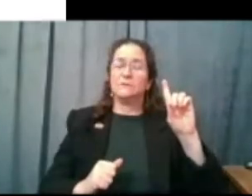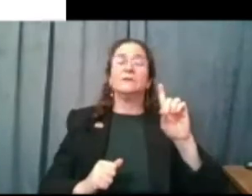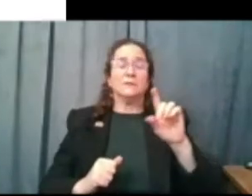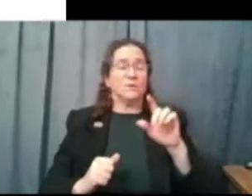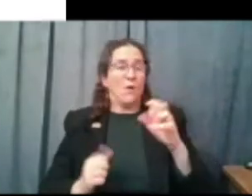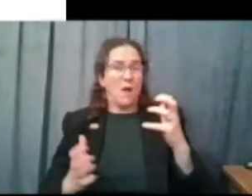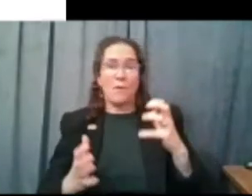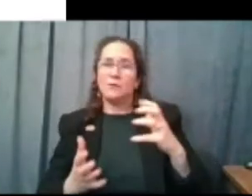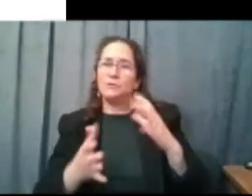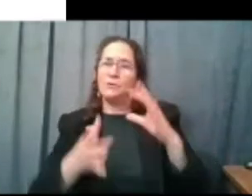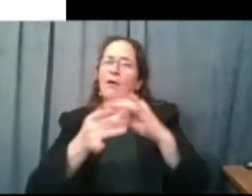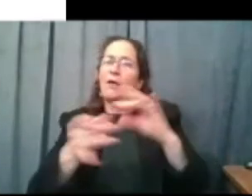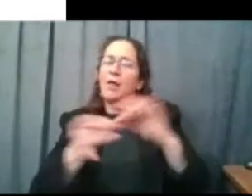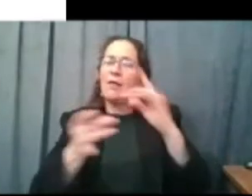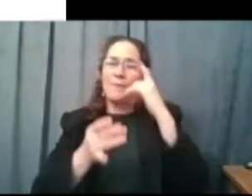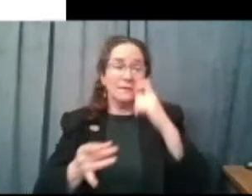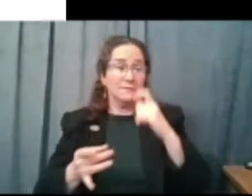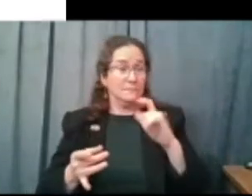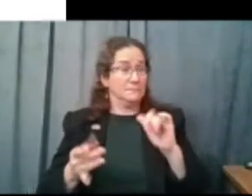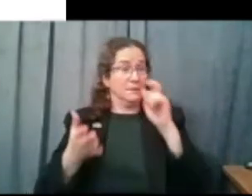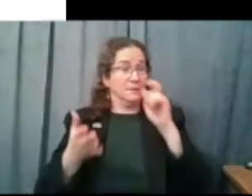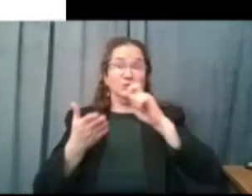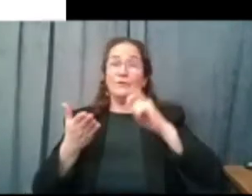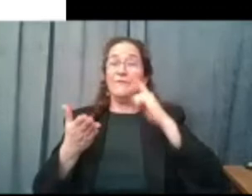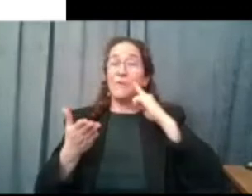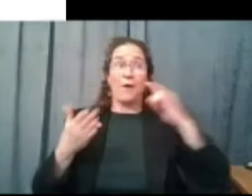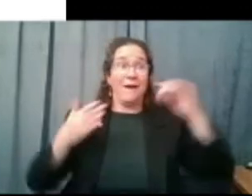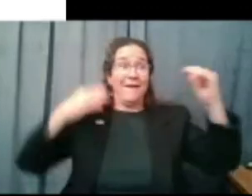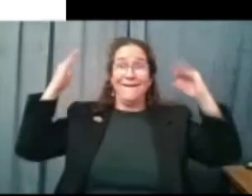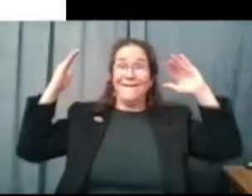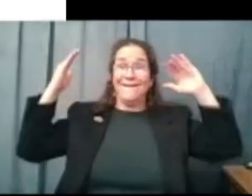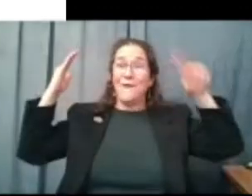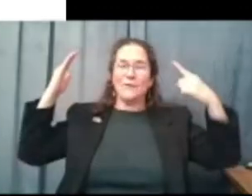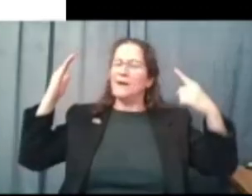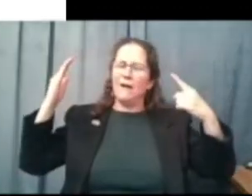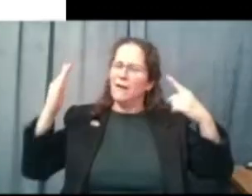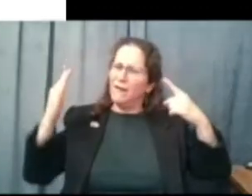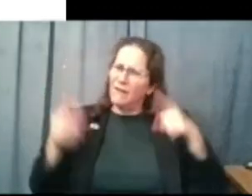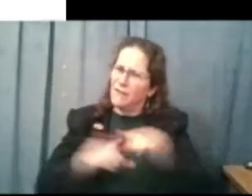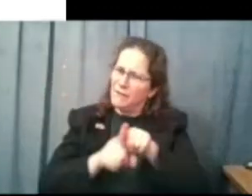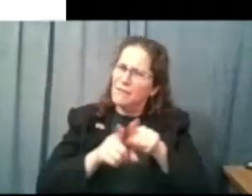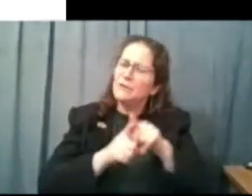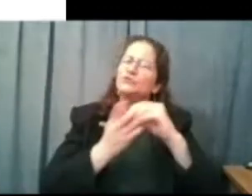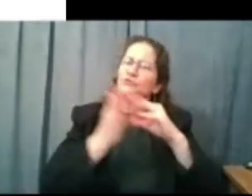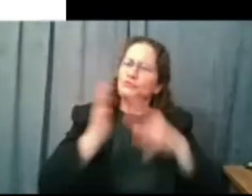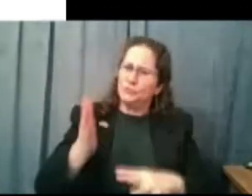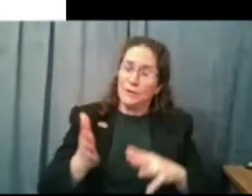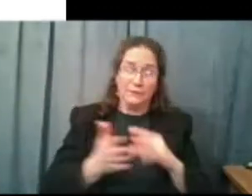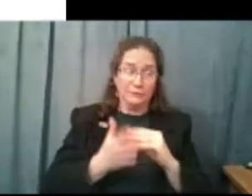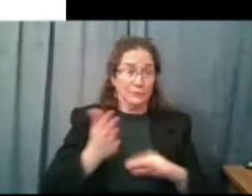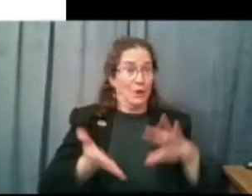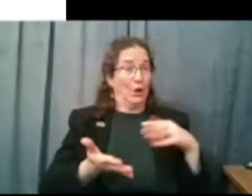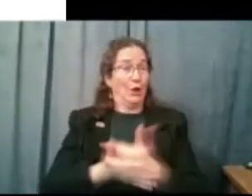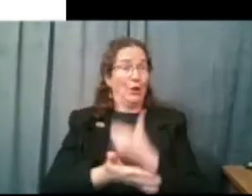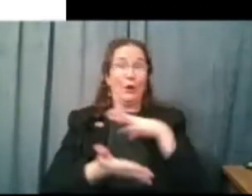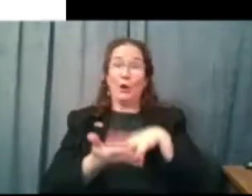It's also for students. Specially for students when you're learning something new. So with that said, we're going to go to the next slide.